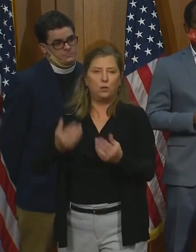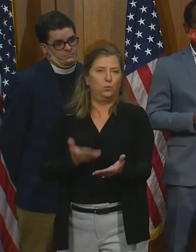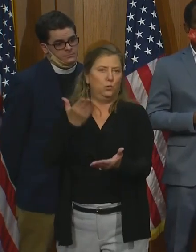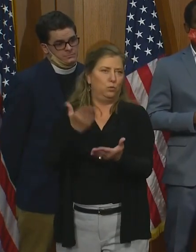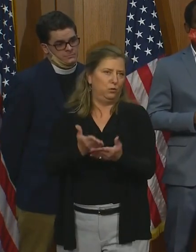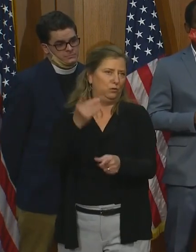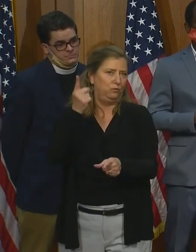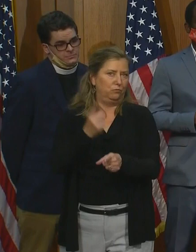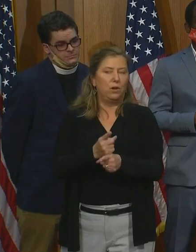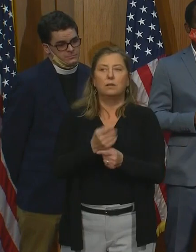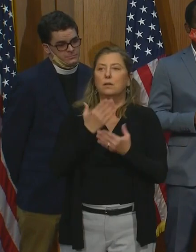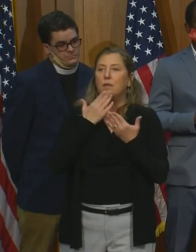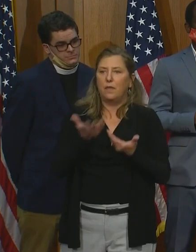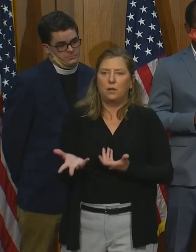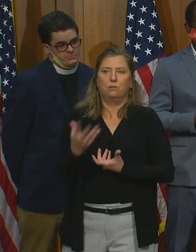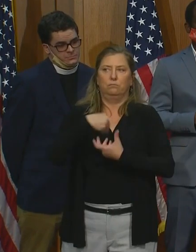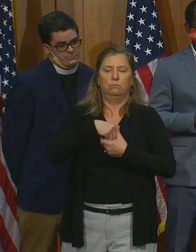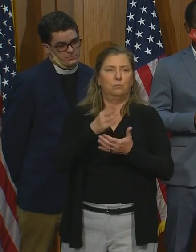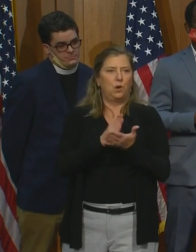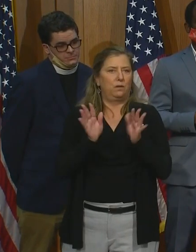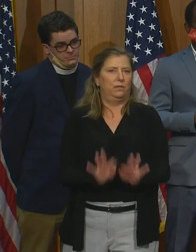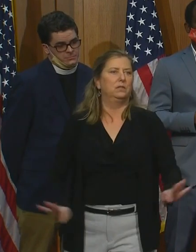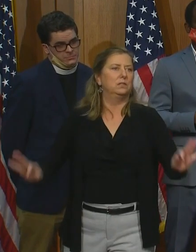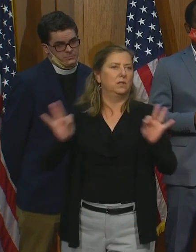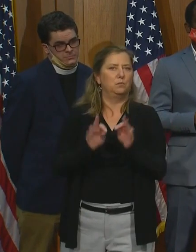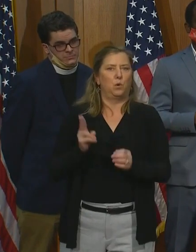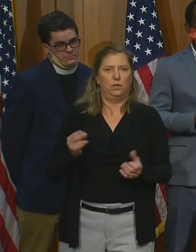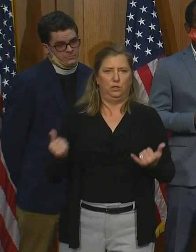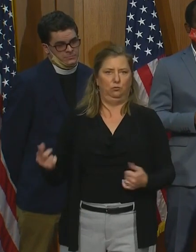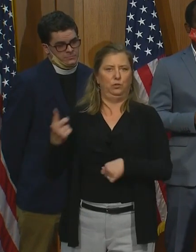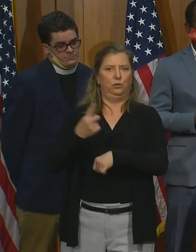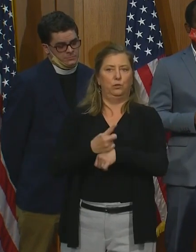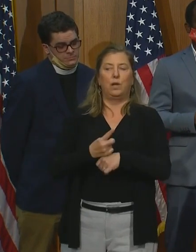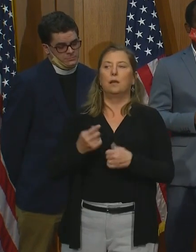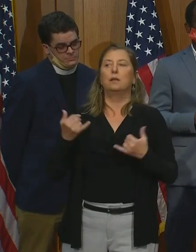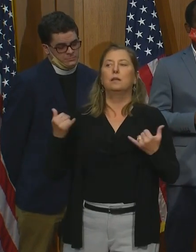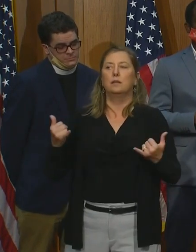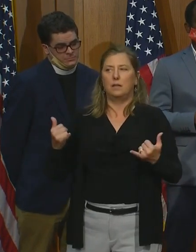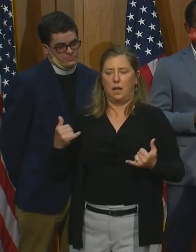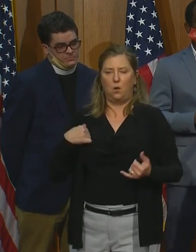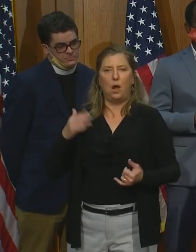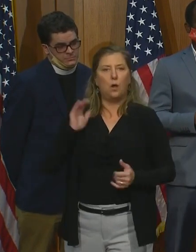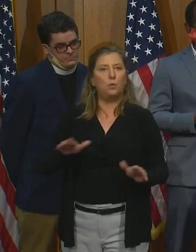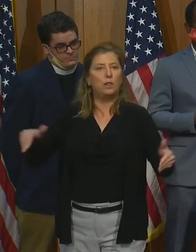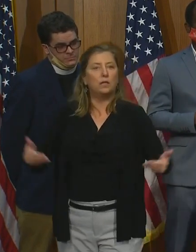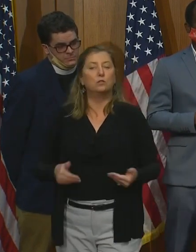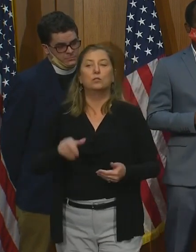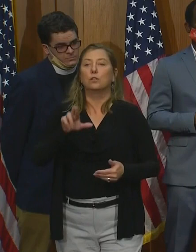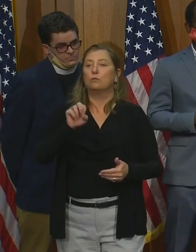WILL PROVE THAT THANK YOU ALL SO MUCH FOR BEING A PART OF